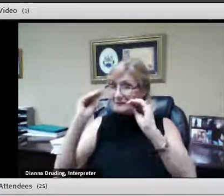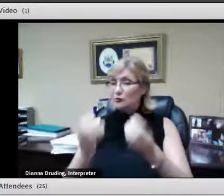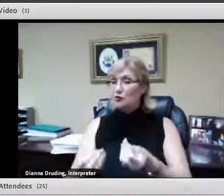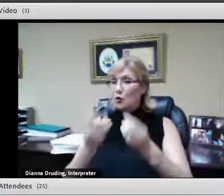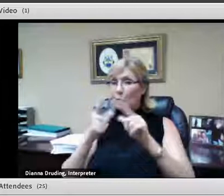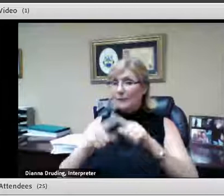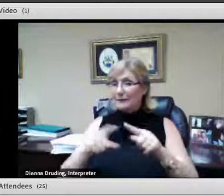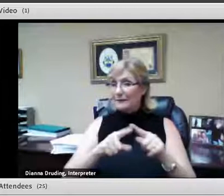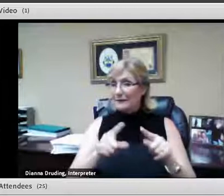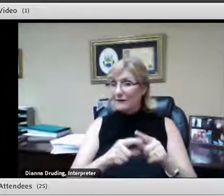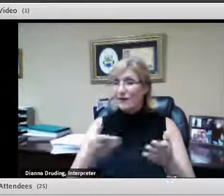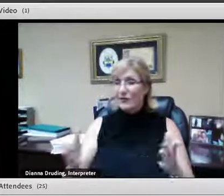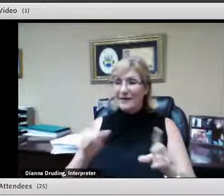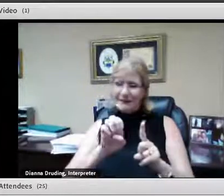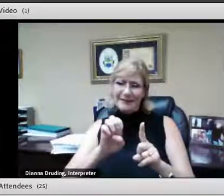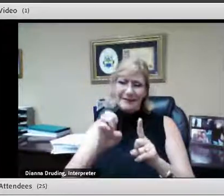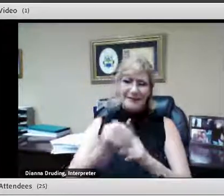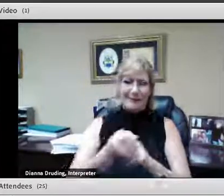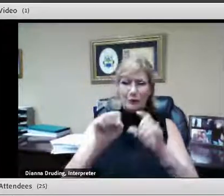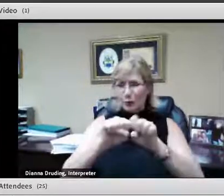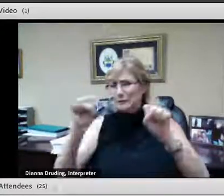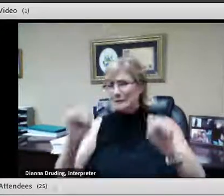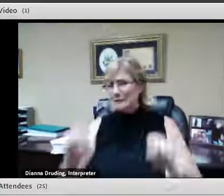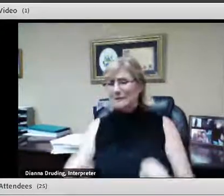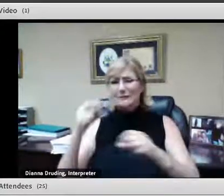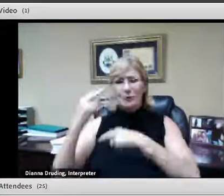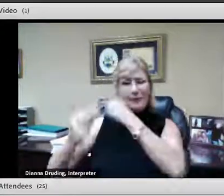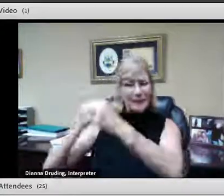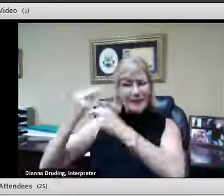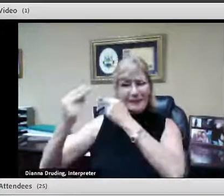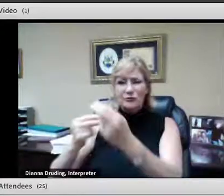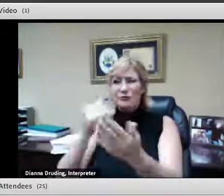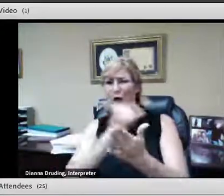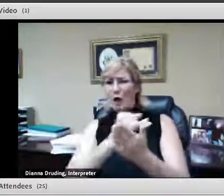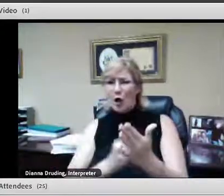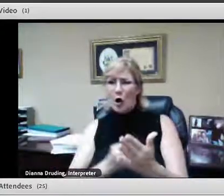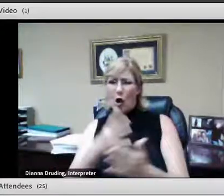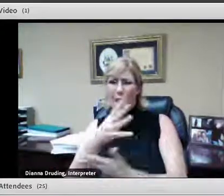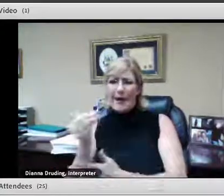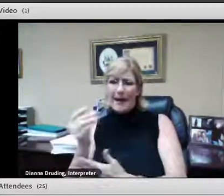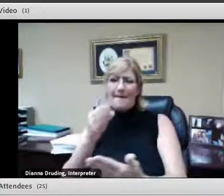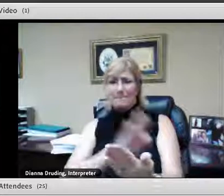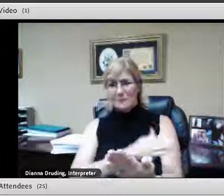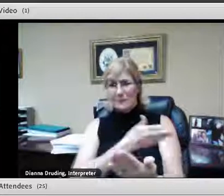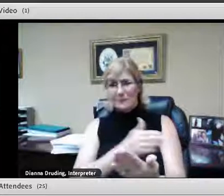and ecosystems and history and art and music through it if you kind of just dive in and try.